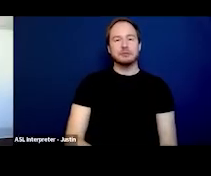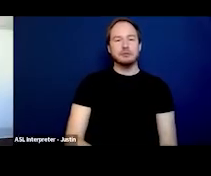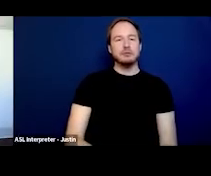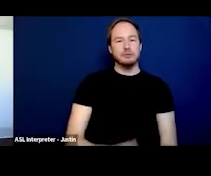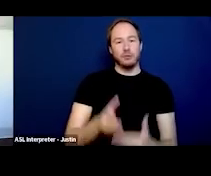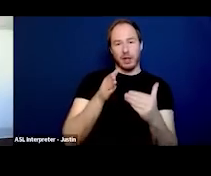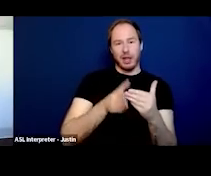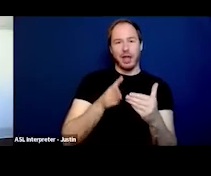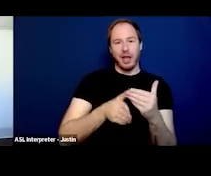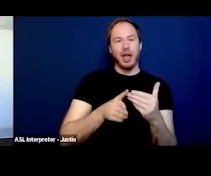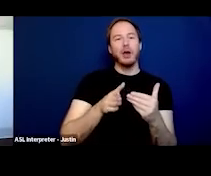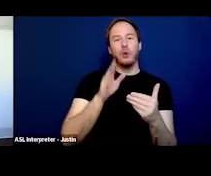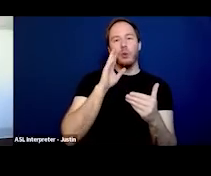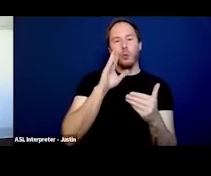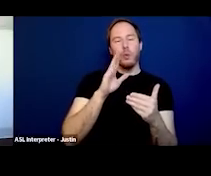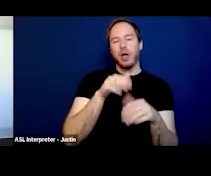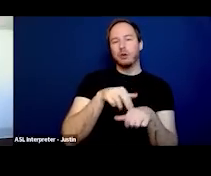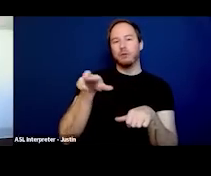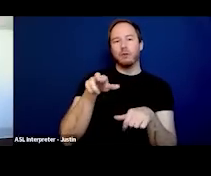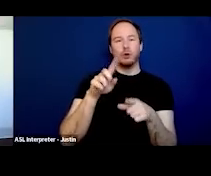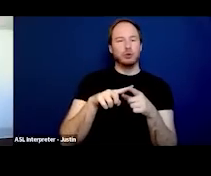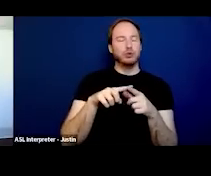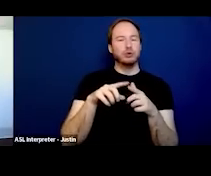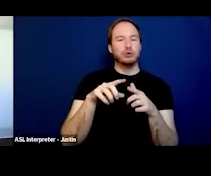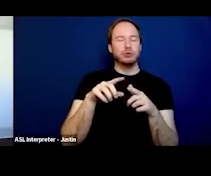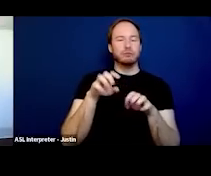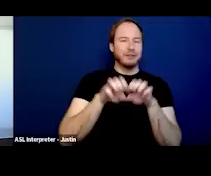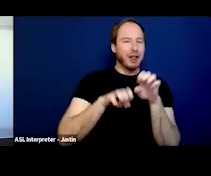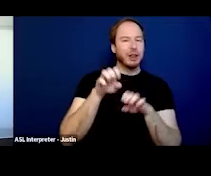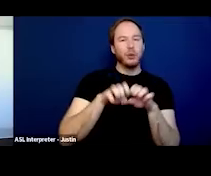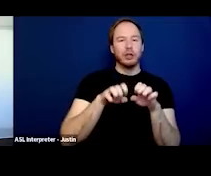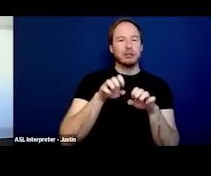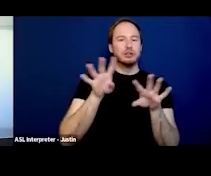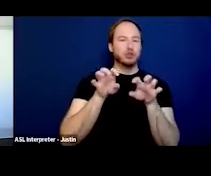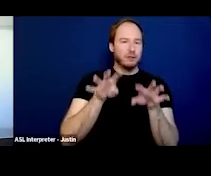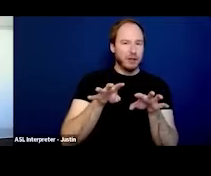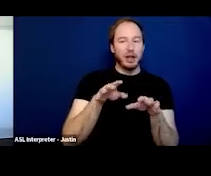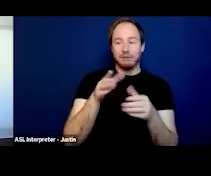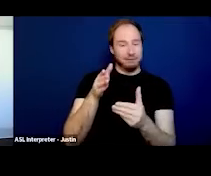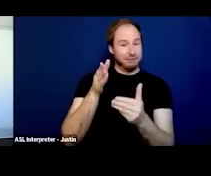you should be redirected to an evaluation. We'll put the link in the chat for that too. Upon completion, you'll receive